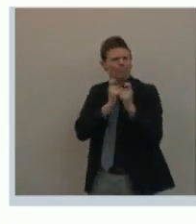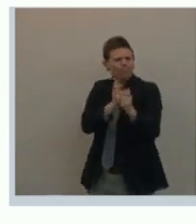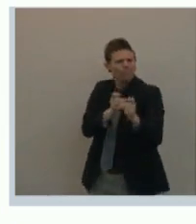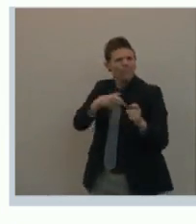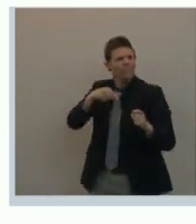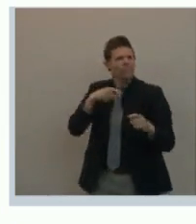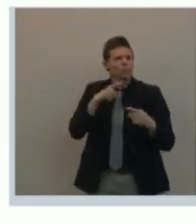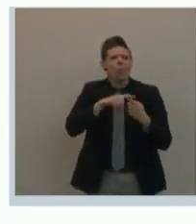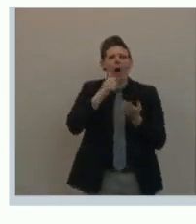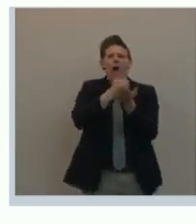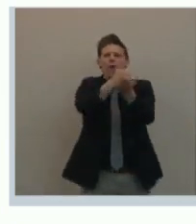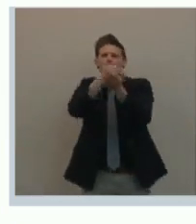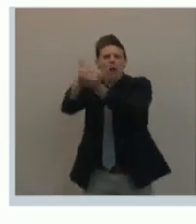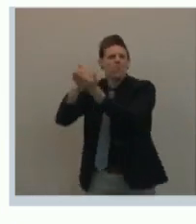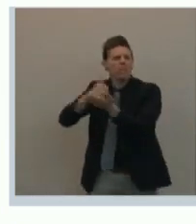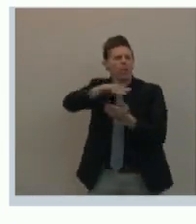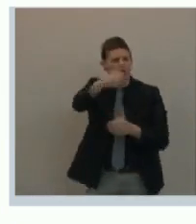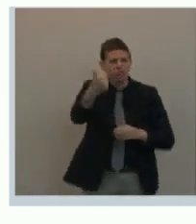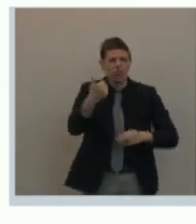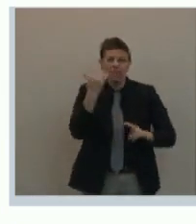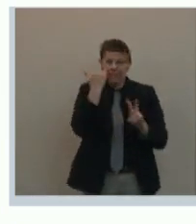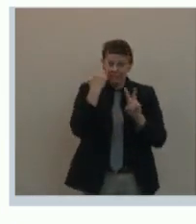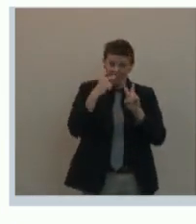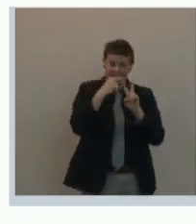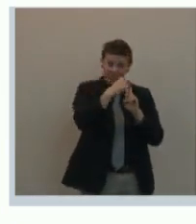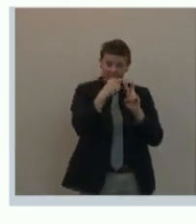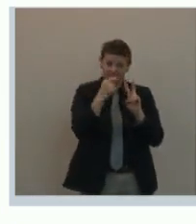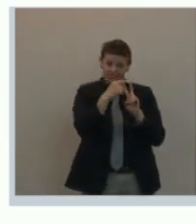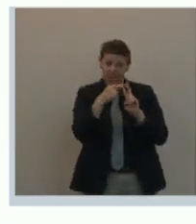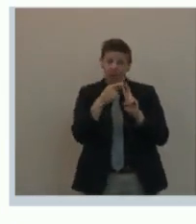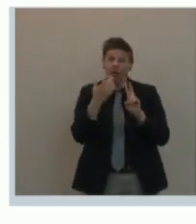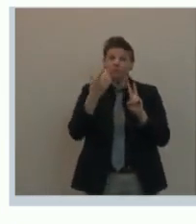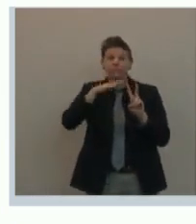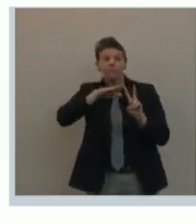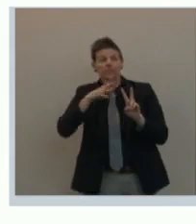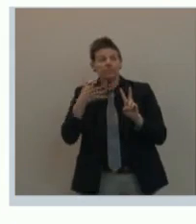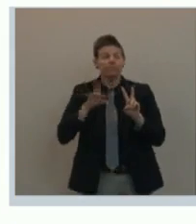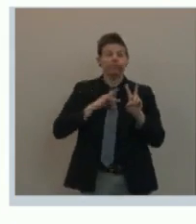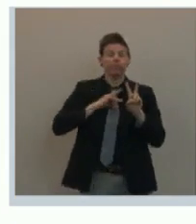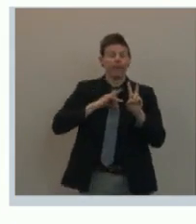ABOUT THEIR FAMILIES. ABOUT THEIR SACRIFICES. ABOUT THEIR DEDICATION.